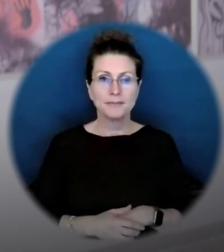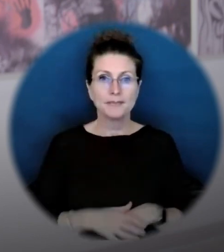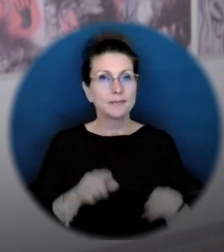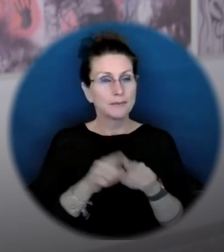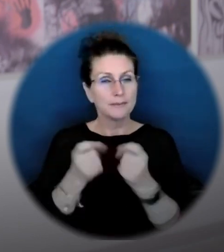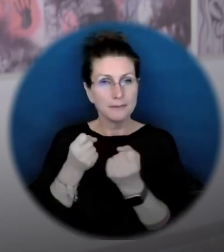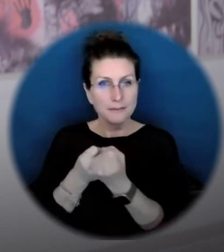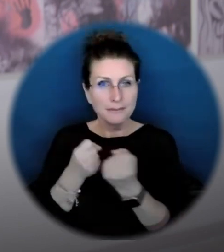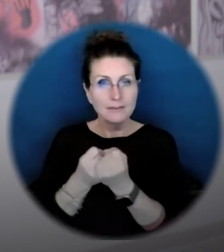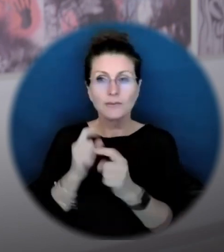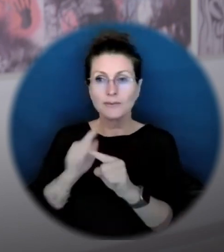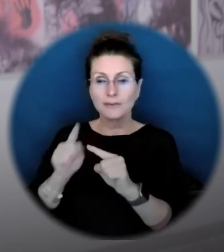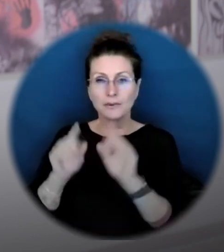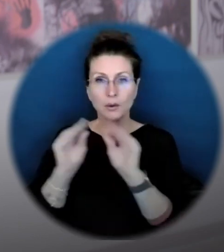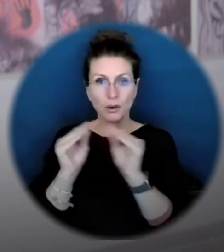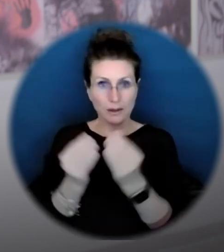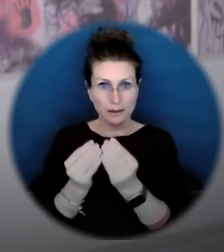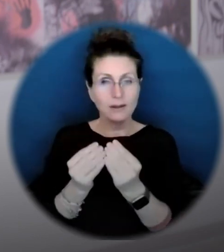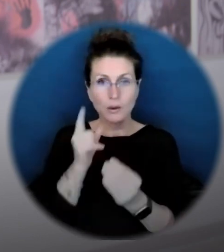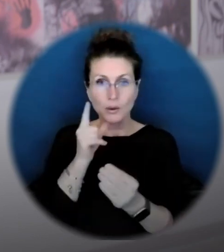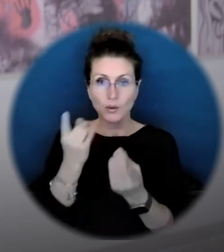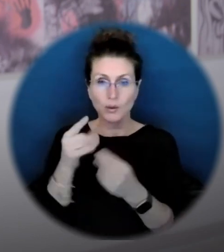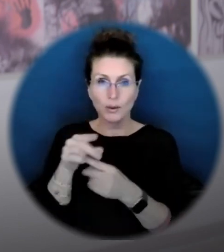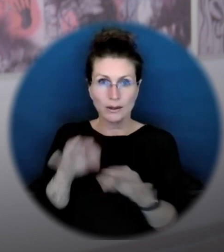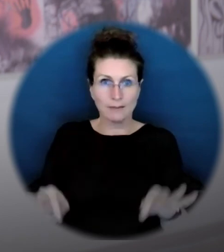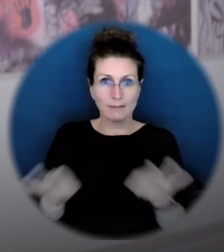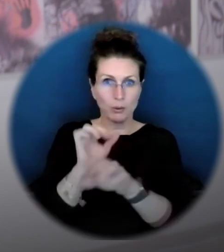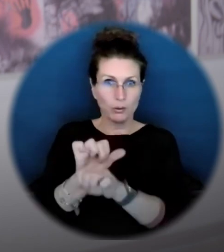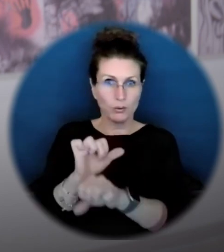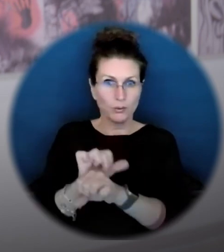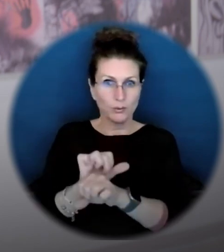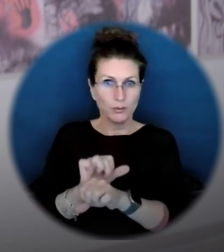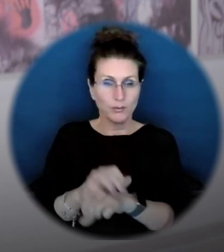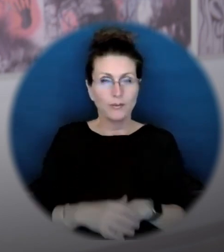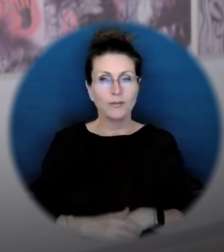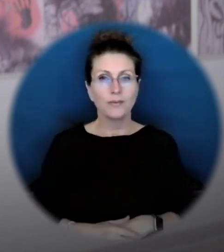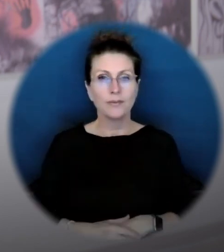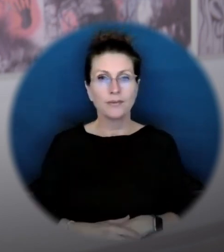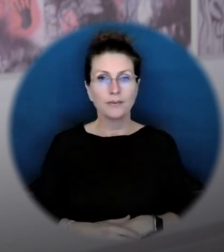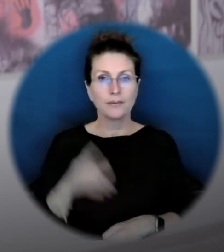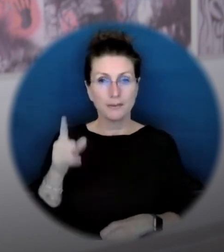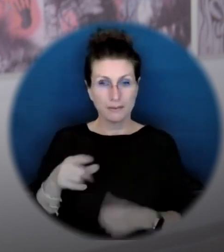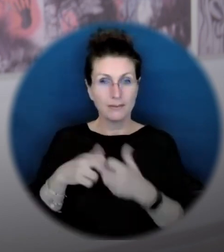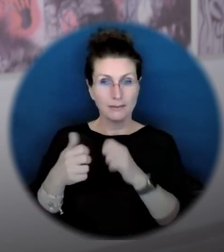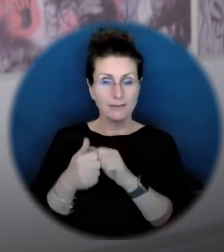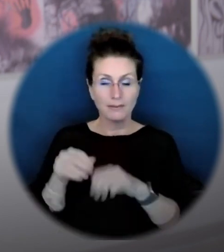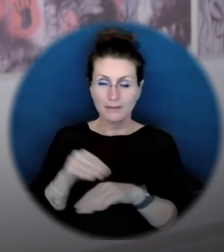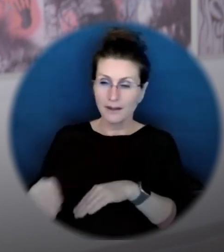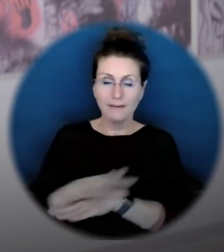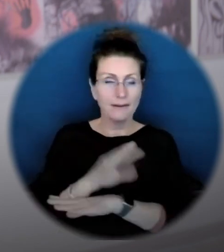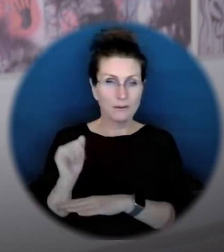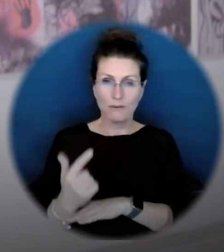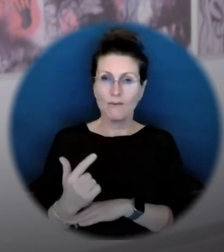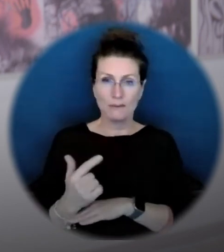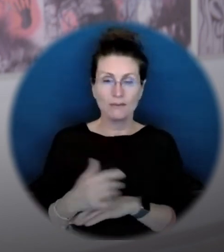and supporting organizations that do this important work. This is an issue that affects us all,